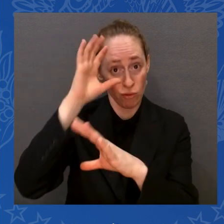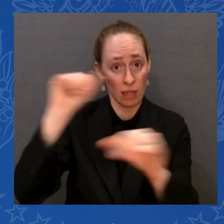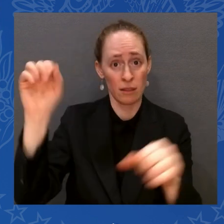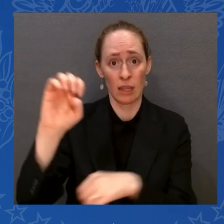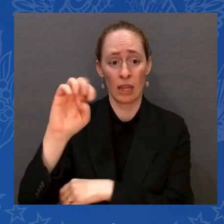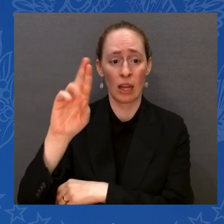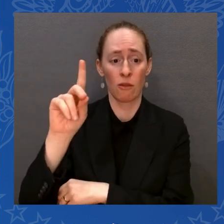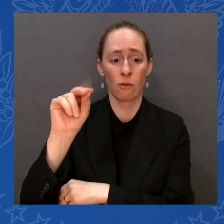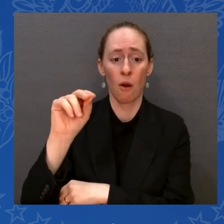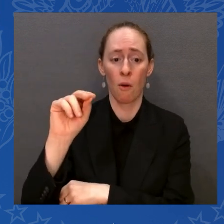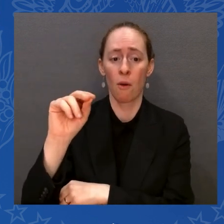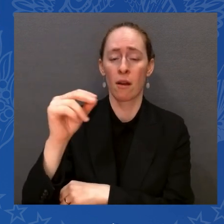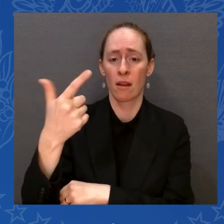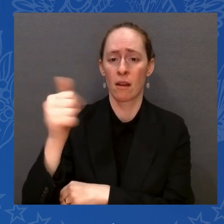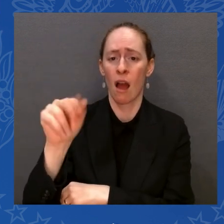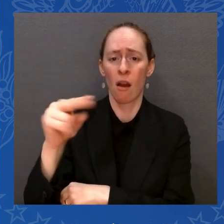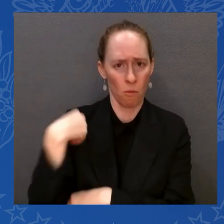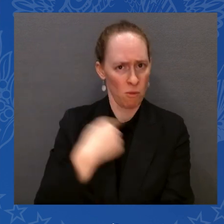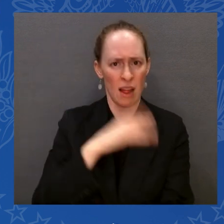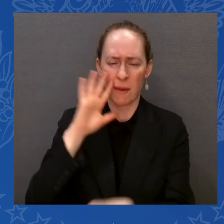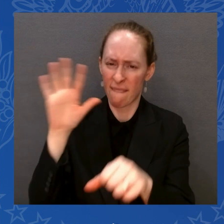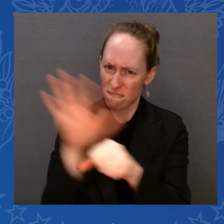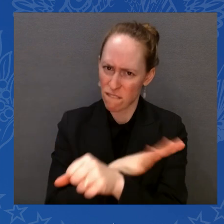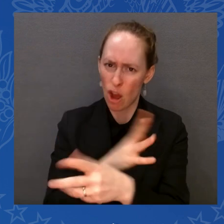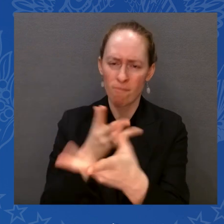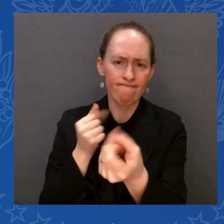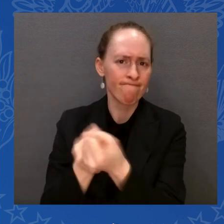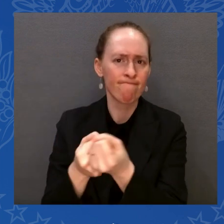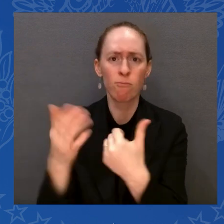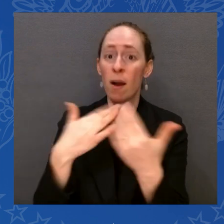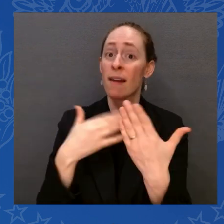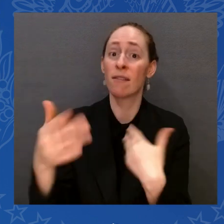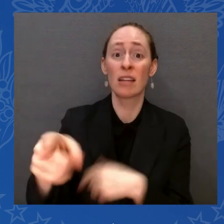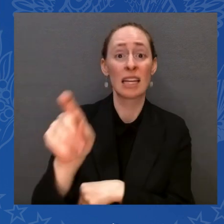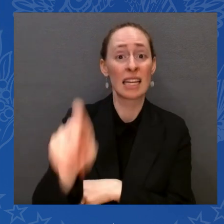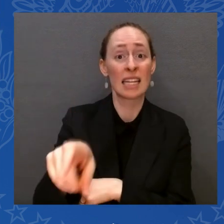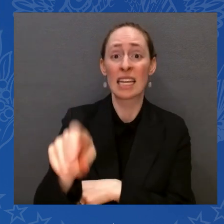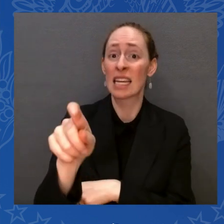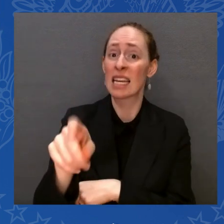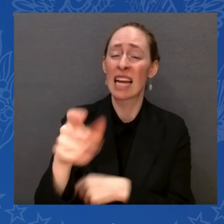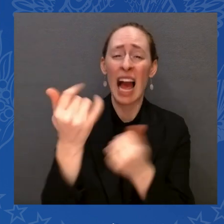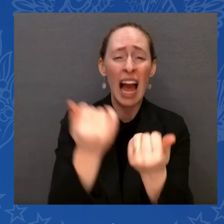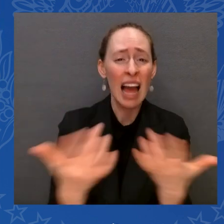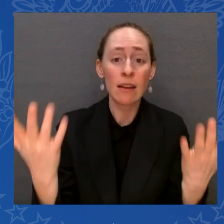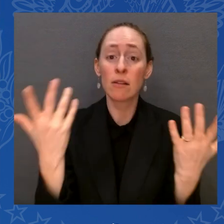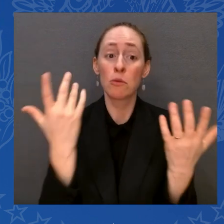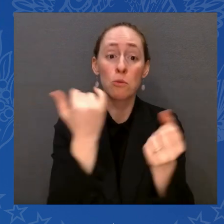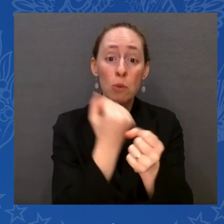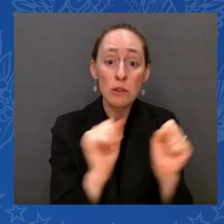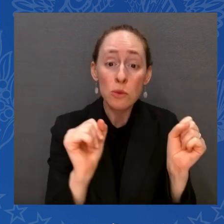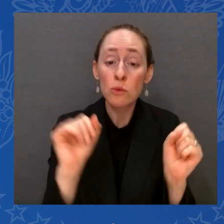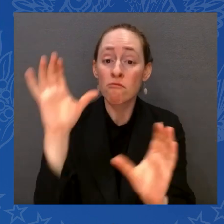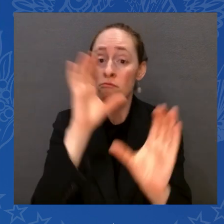full support -- rescue and recovery teams, and our NATO Ally deploying teams, with U.S. Agency of International Development